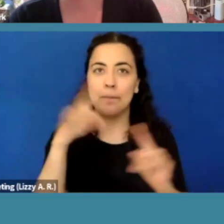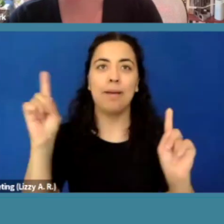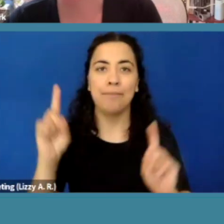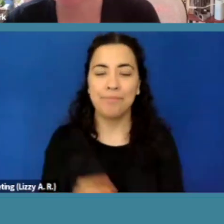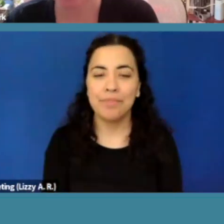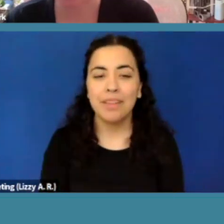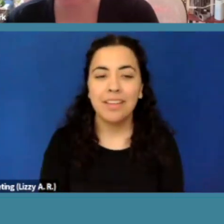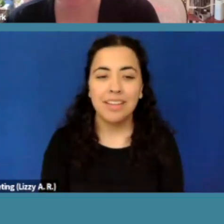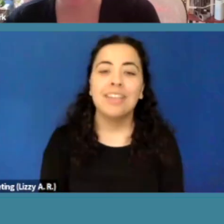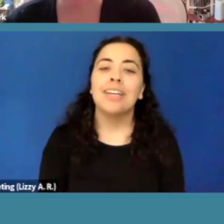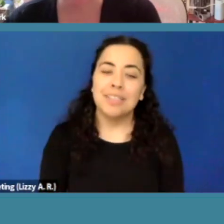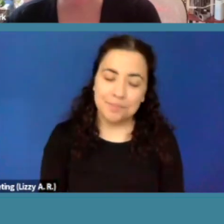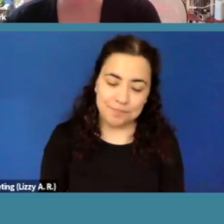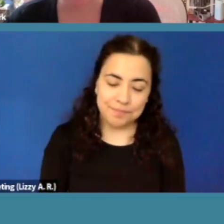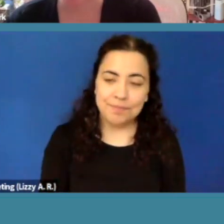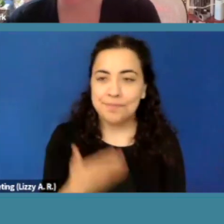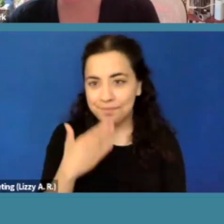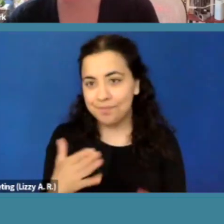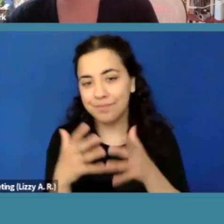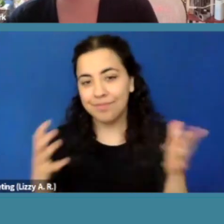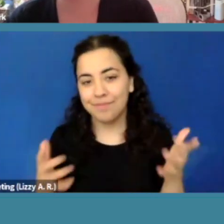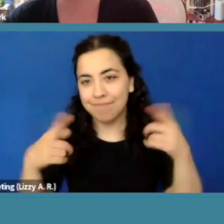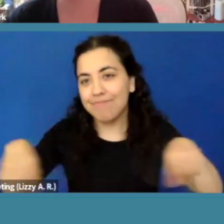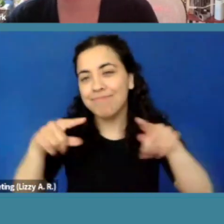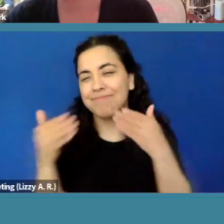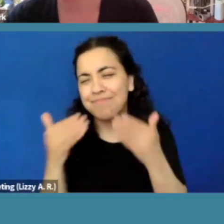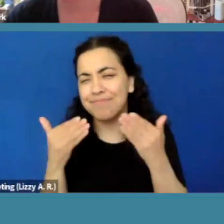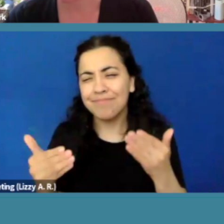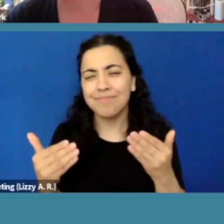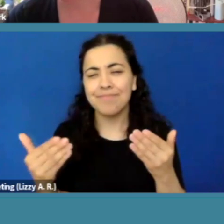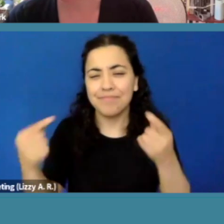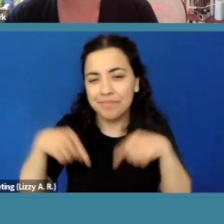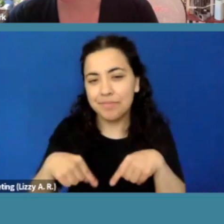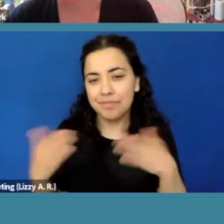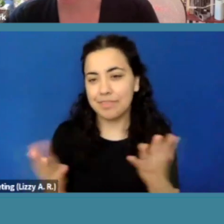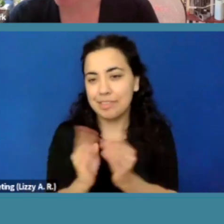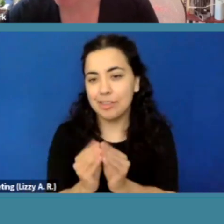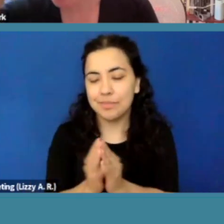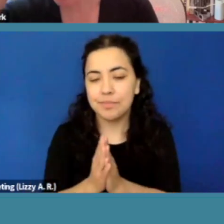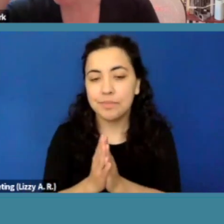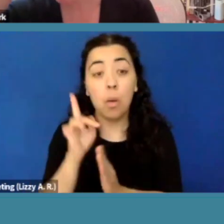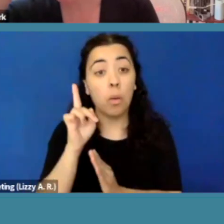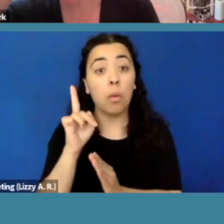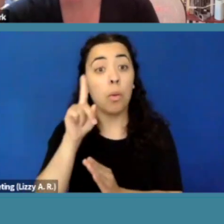Yes, thank you so much, everybody, for this session. Oh, we have one more question.